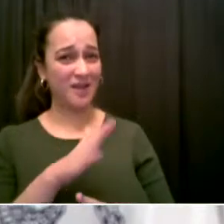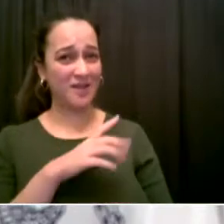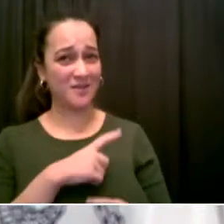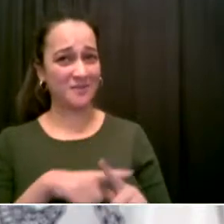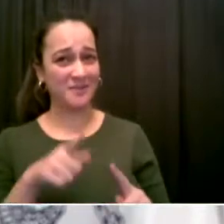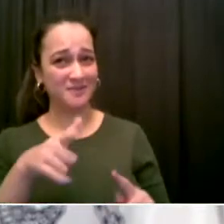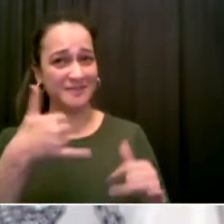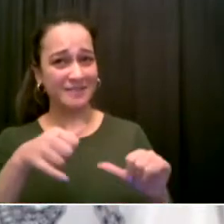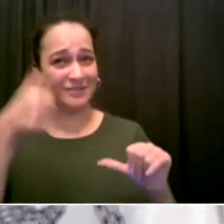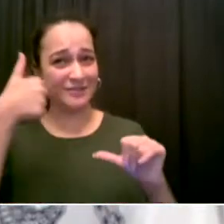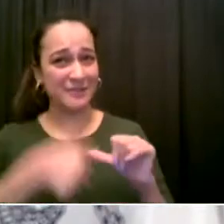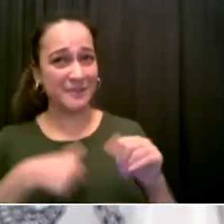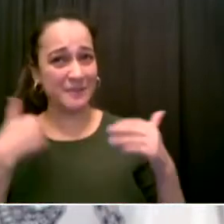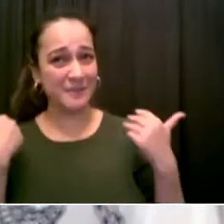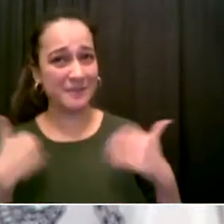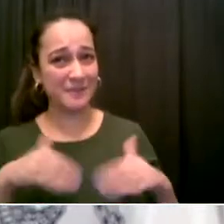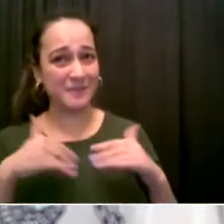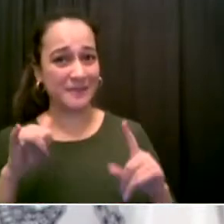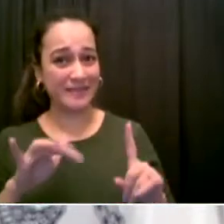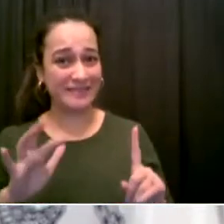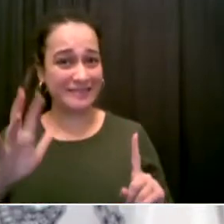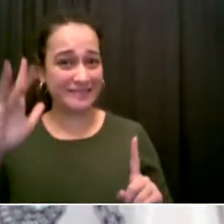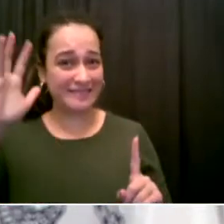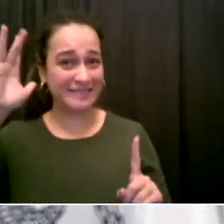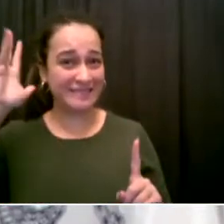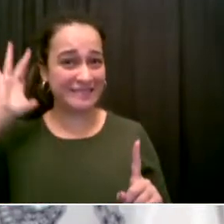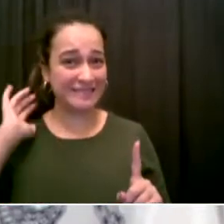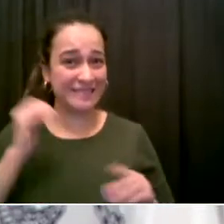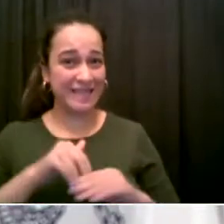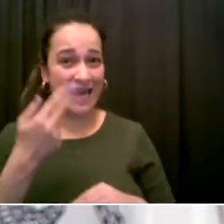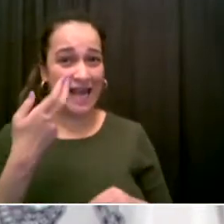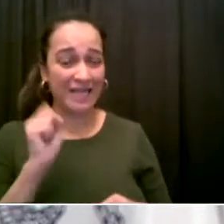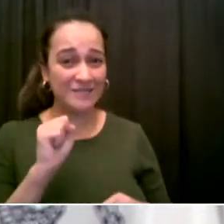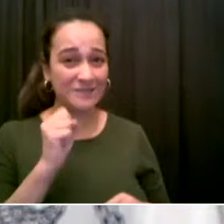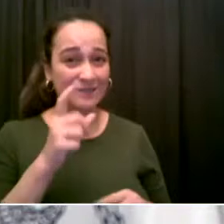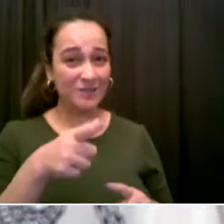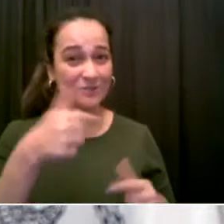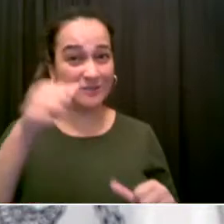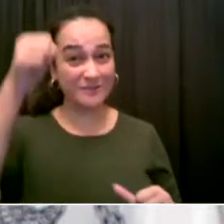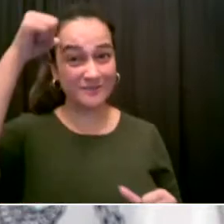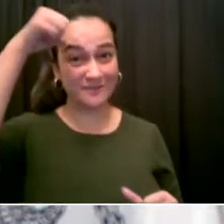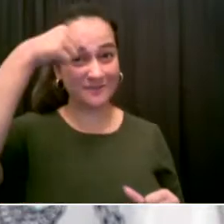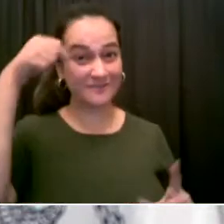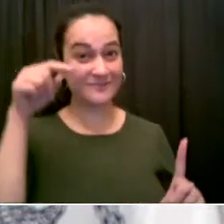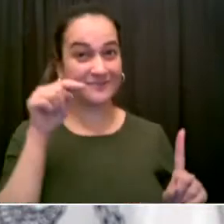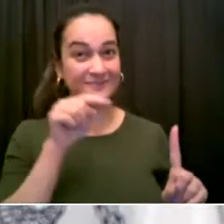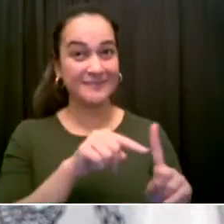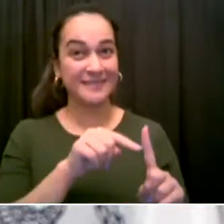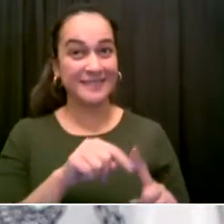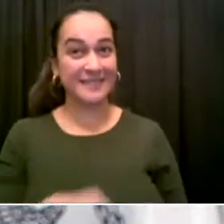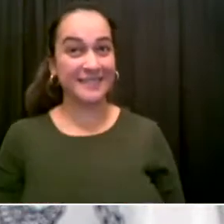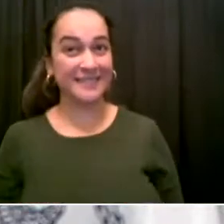HIGHSCHOOLR E ROCKING OUT. I WAS ALREADY GOING TO STUDIO